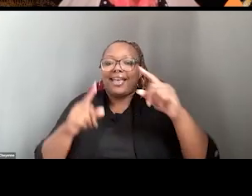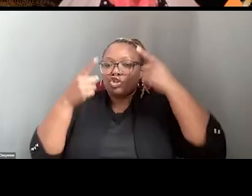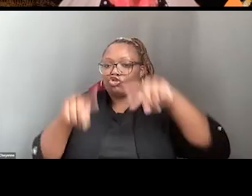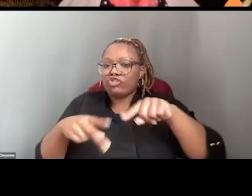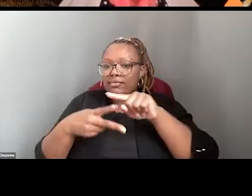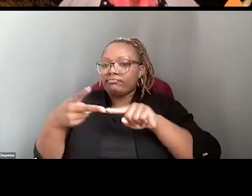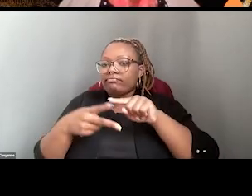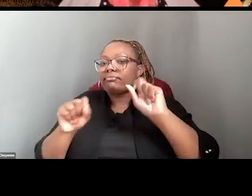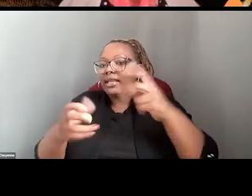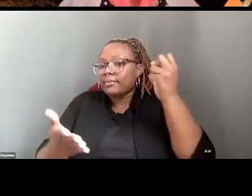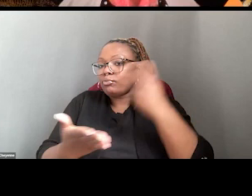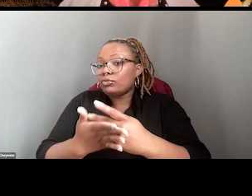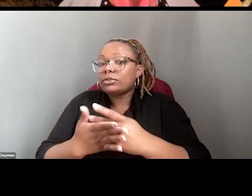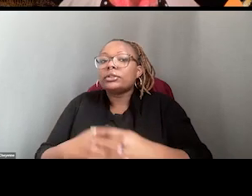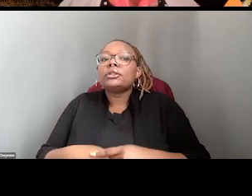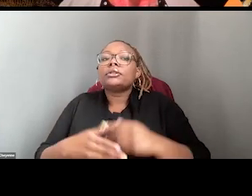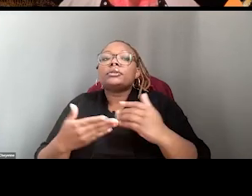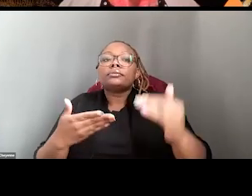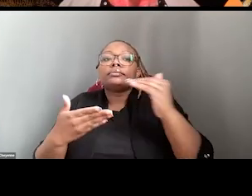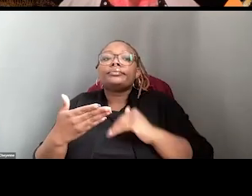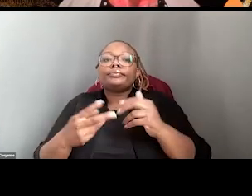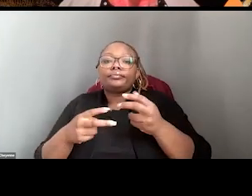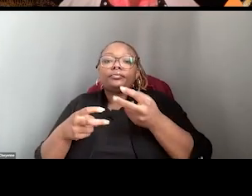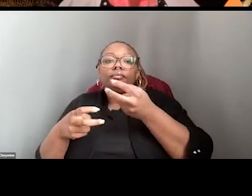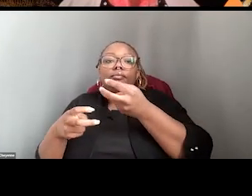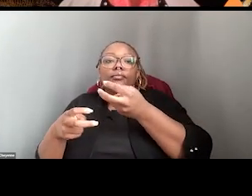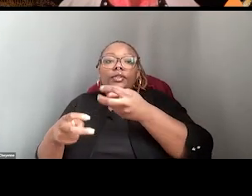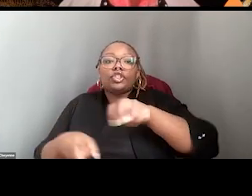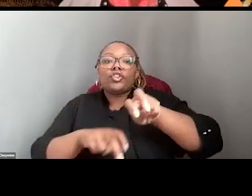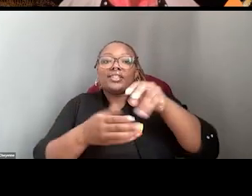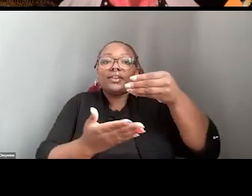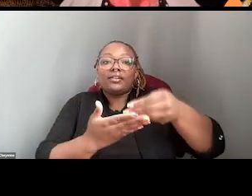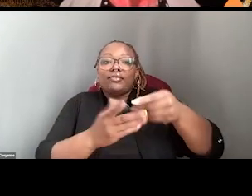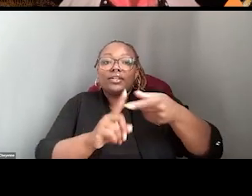It's transfers of funds from participant support to other categories of expense.